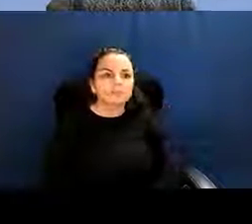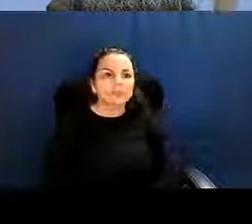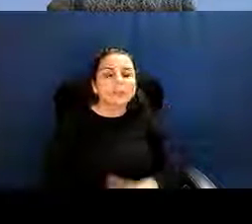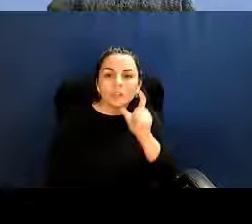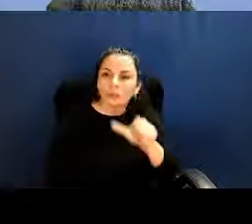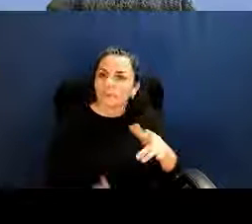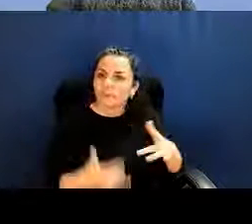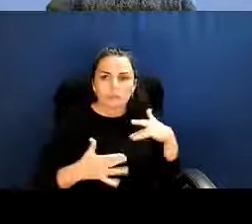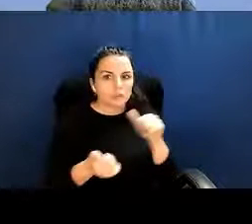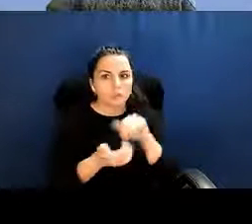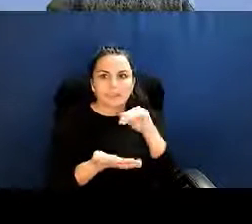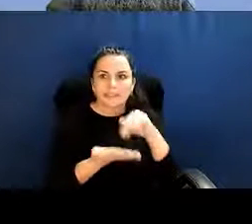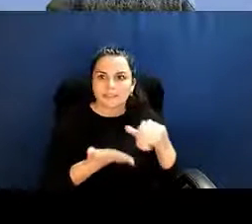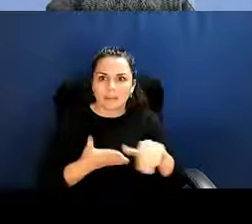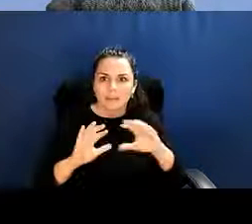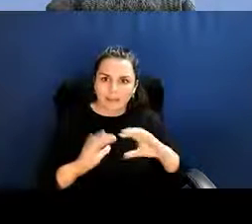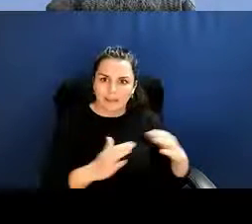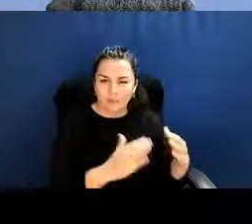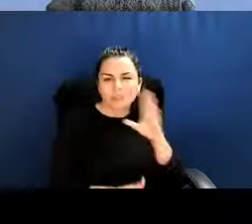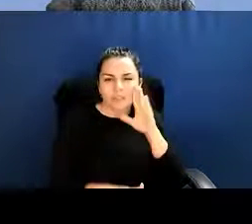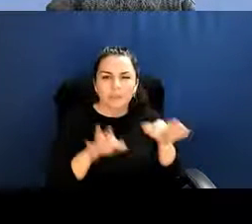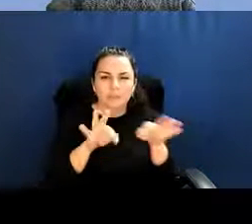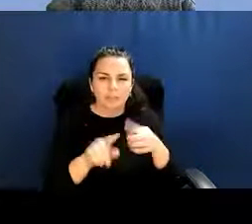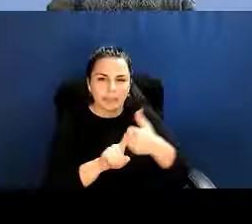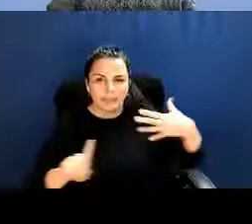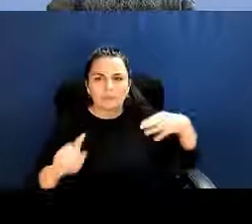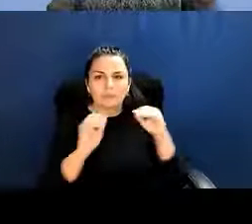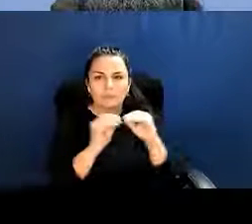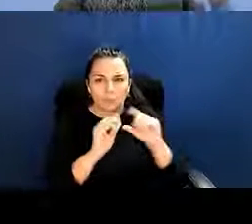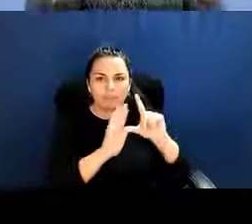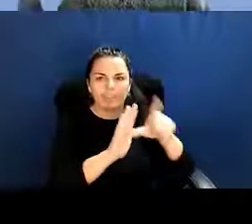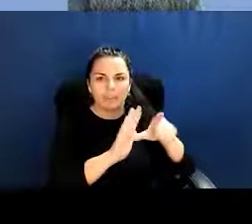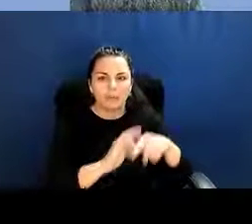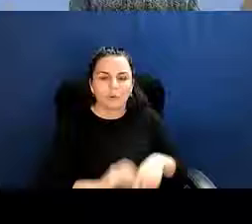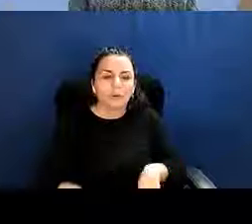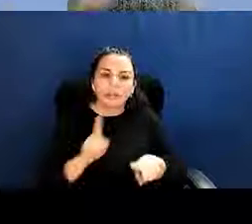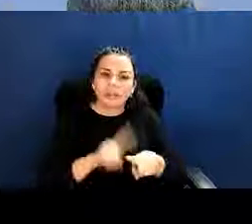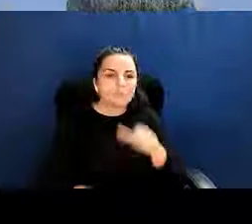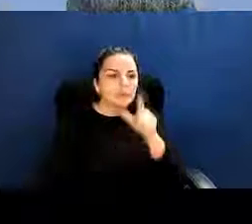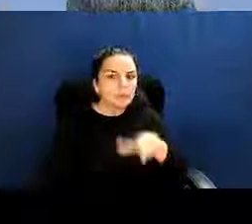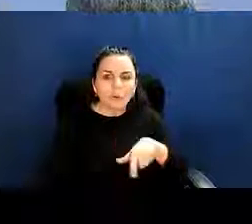and I'll explain that more clearly later on. All right, you don't even have to go into that consideration.